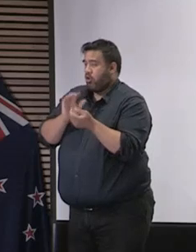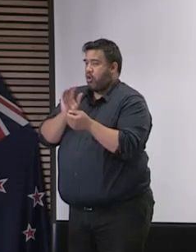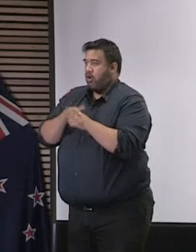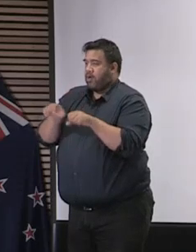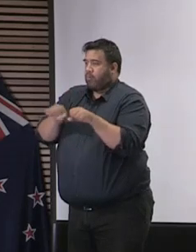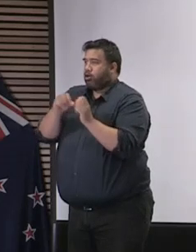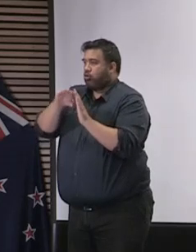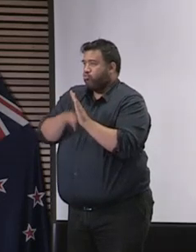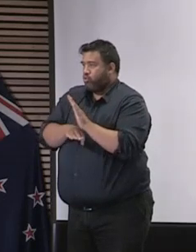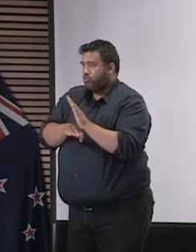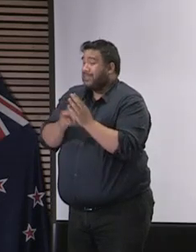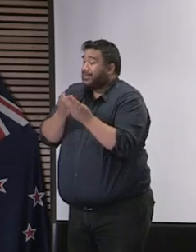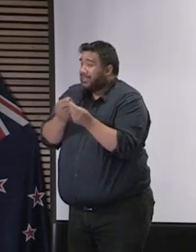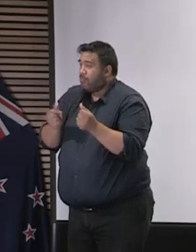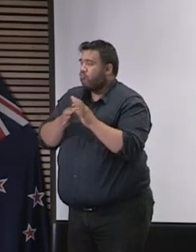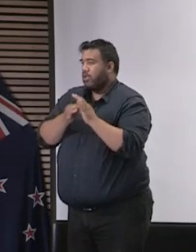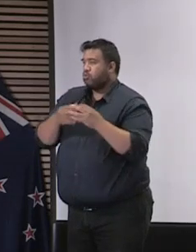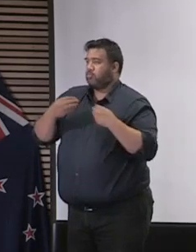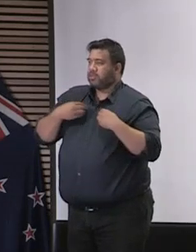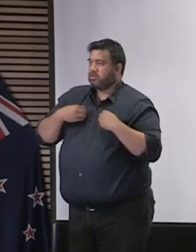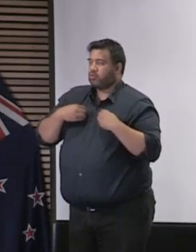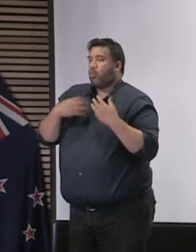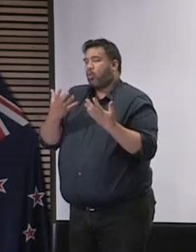received 37,000 reports of breaches, just under 7,000 of